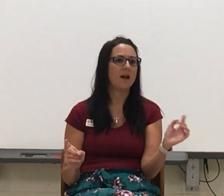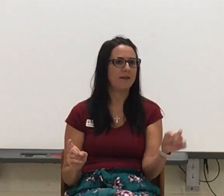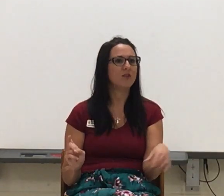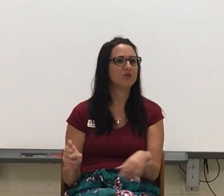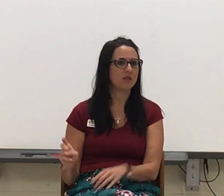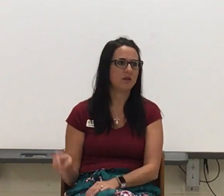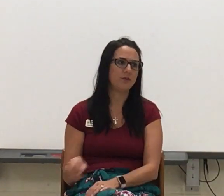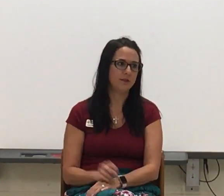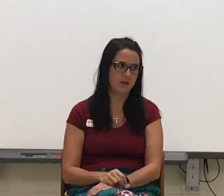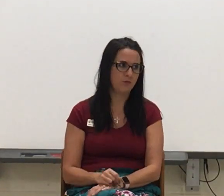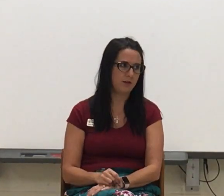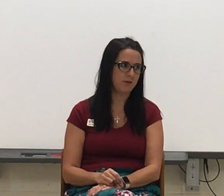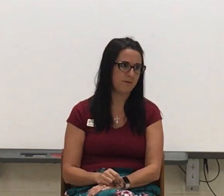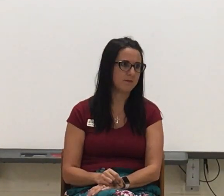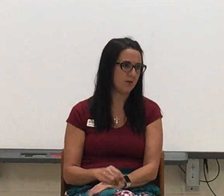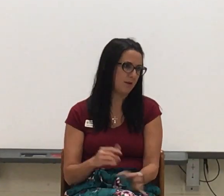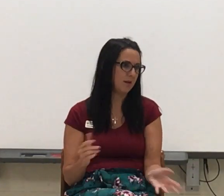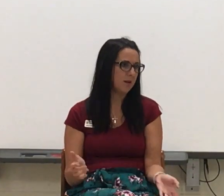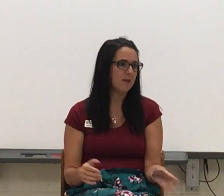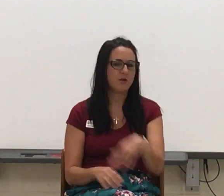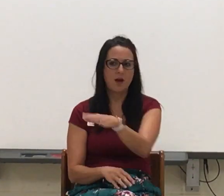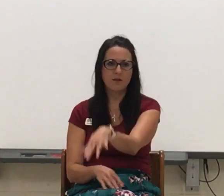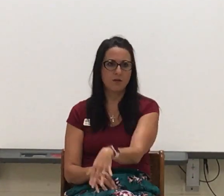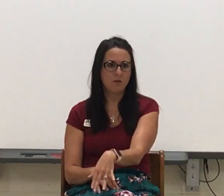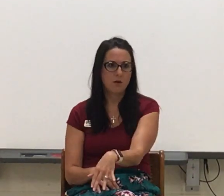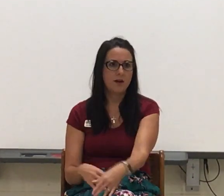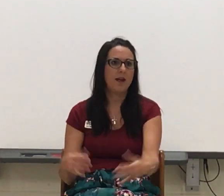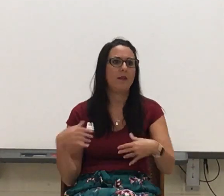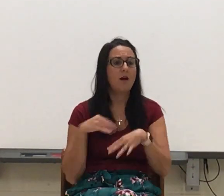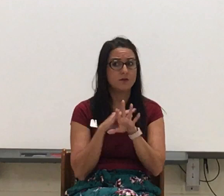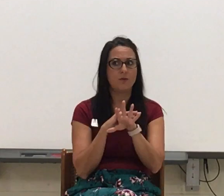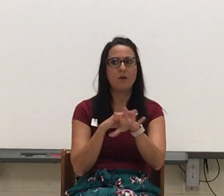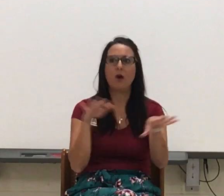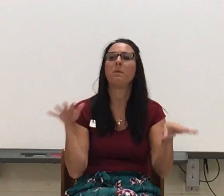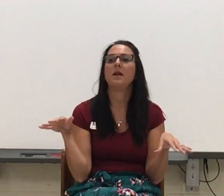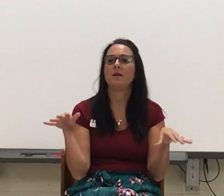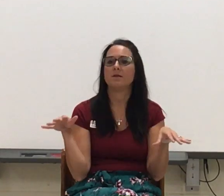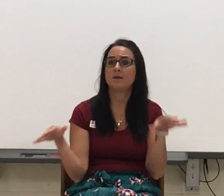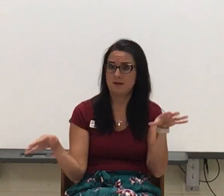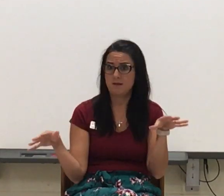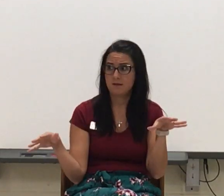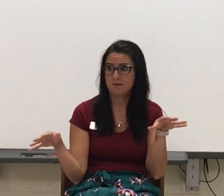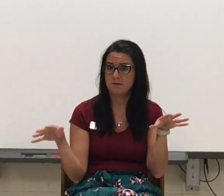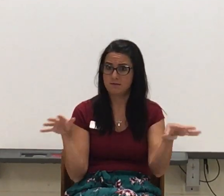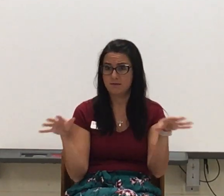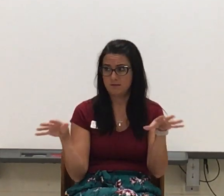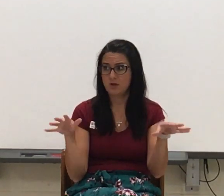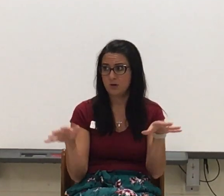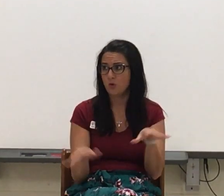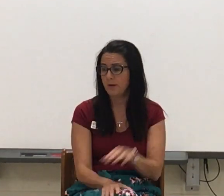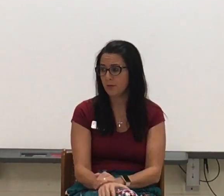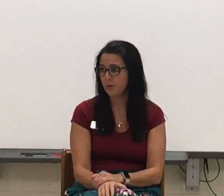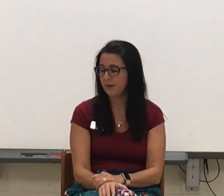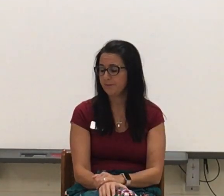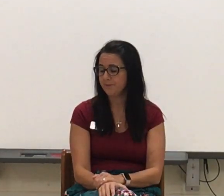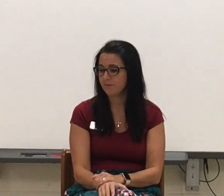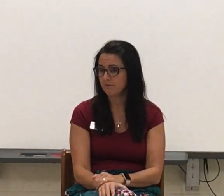if you'll start doing it along with them. so that you're not the only one and also it'll help me see... ok?